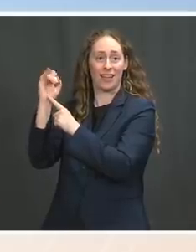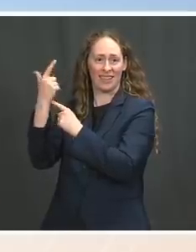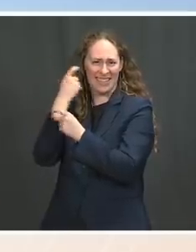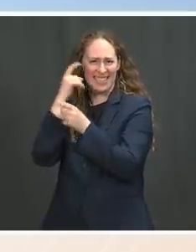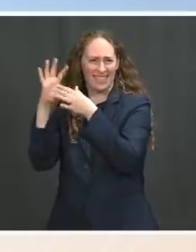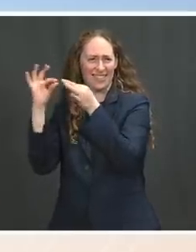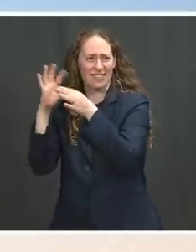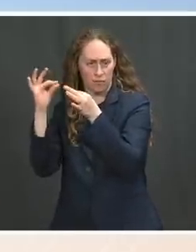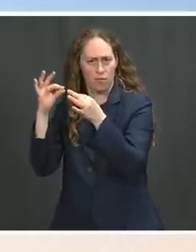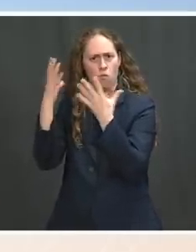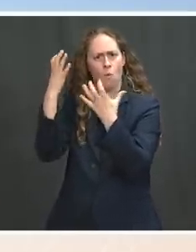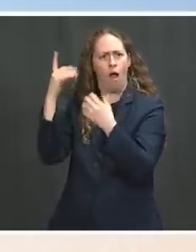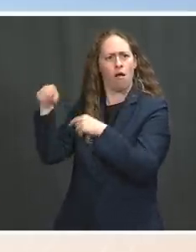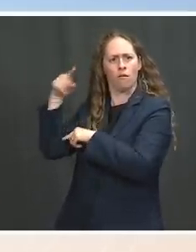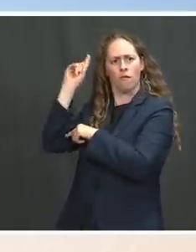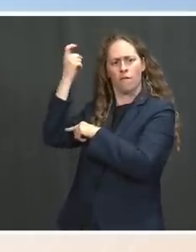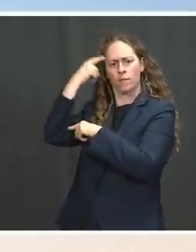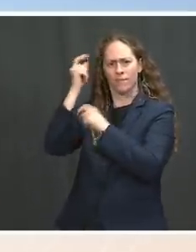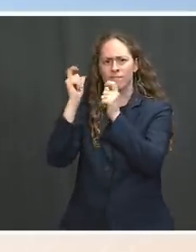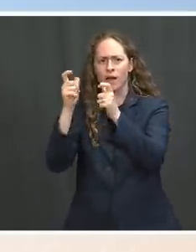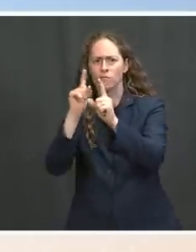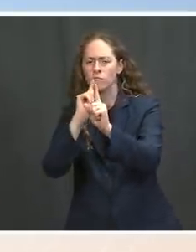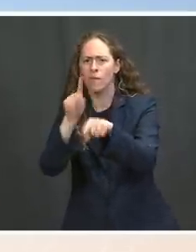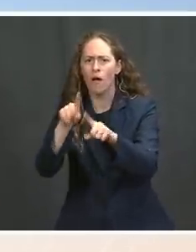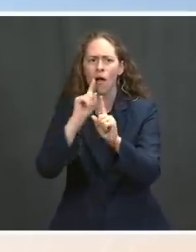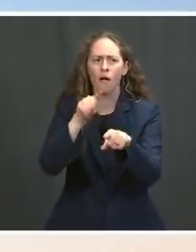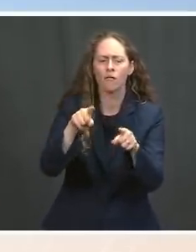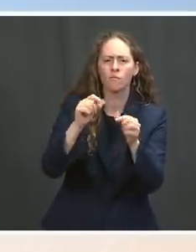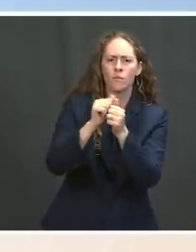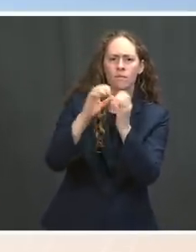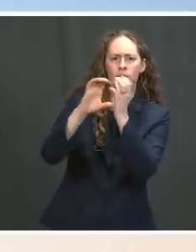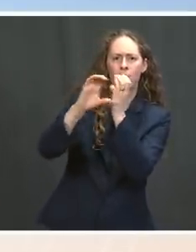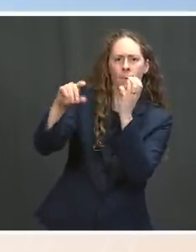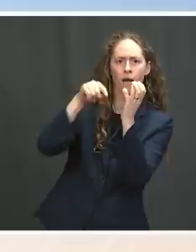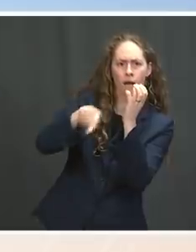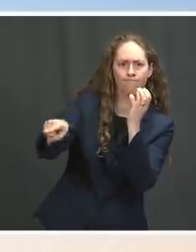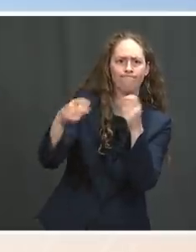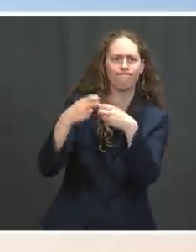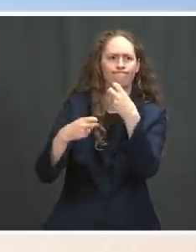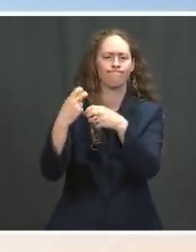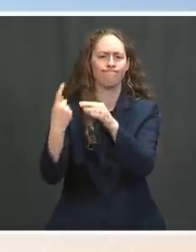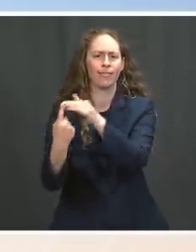And at EPA, we're doing our part to mitigate the impacts that people and communities might be experiencing.